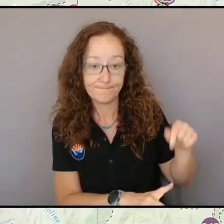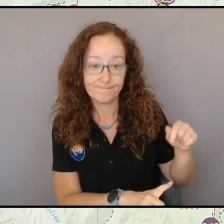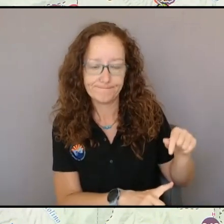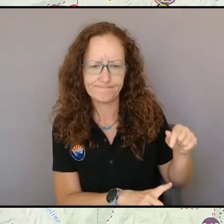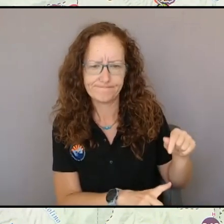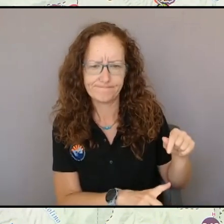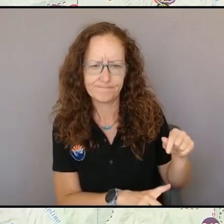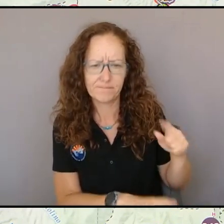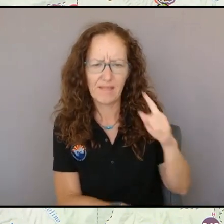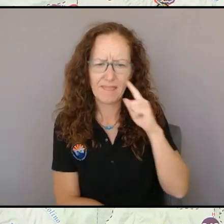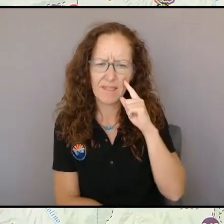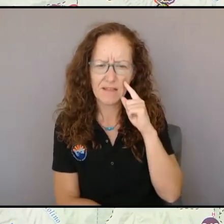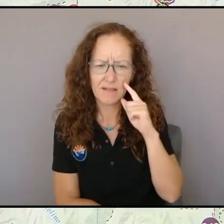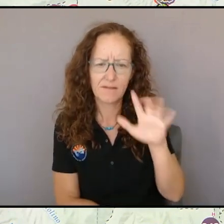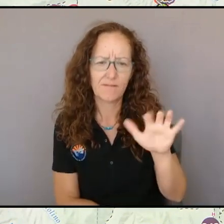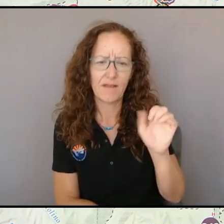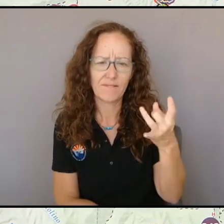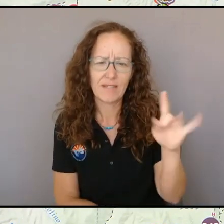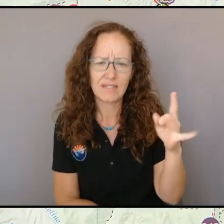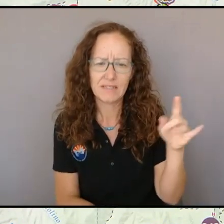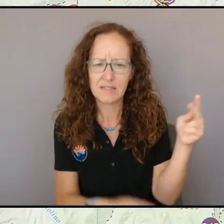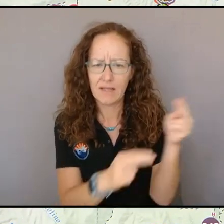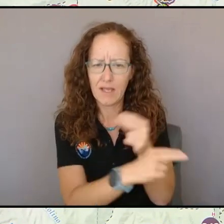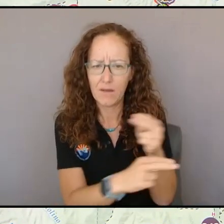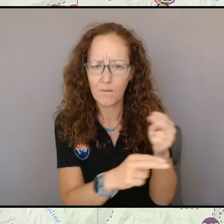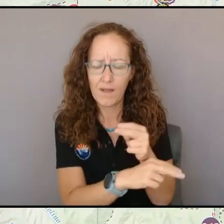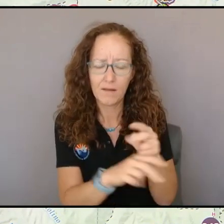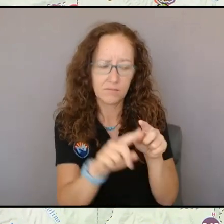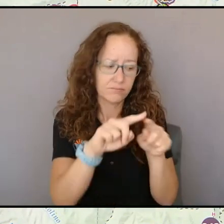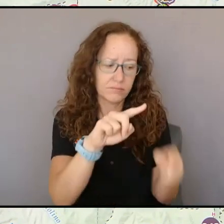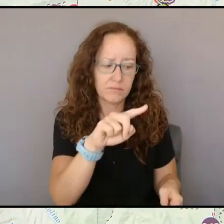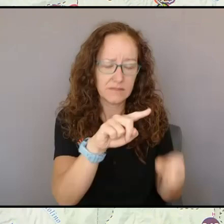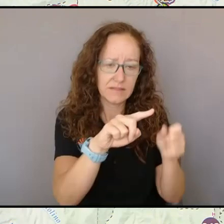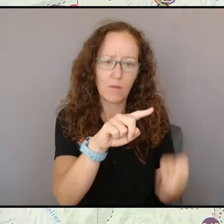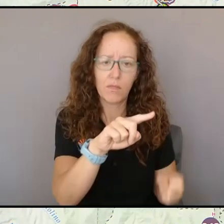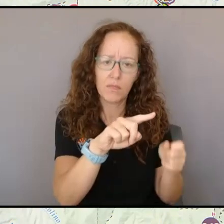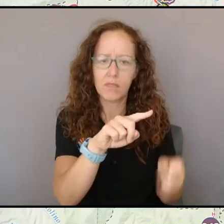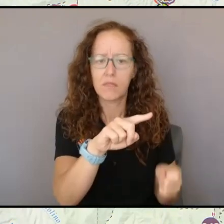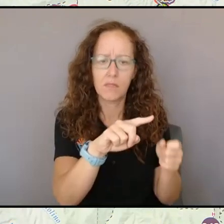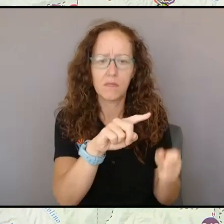on the 518 just going south of the woodmill area, the